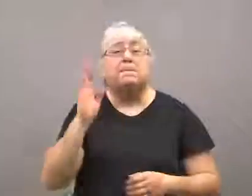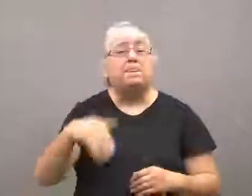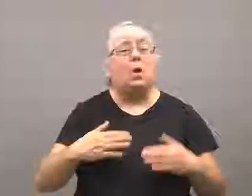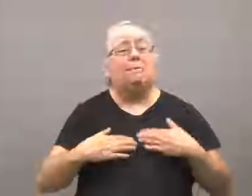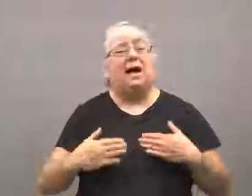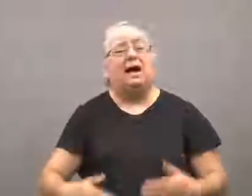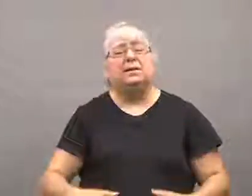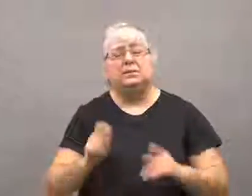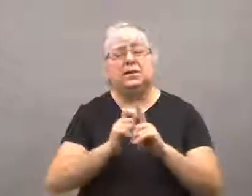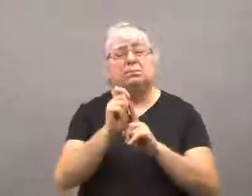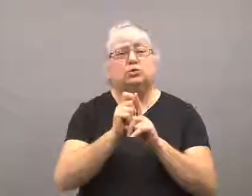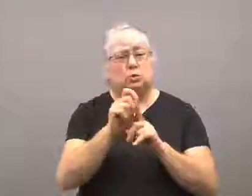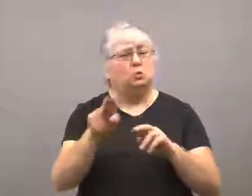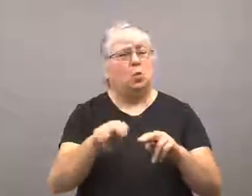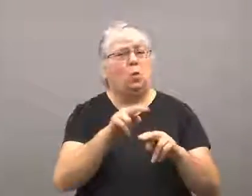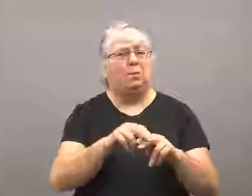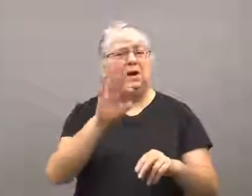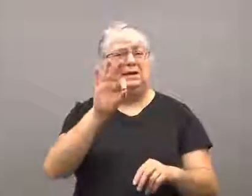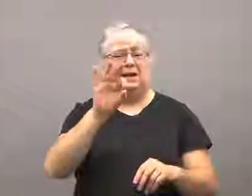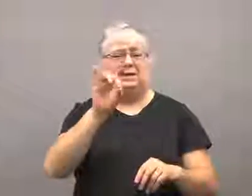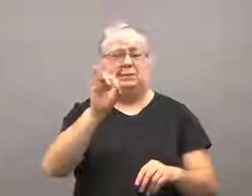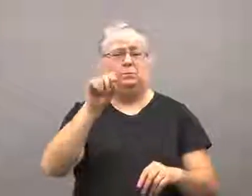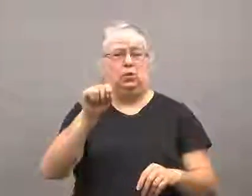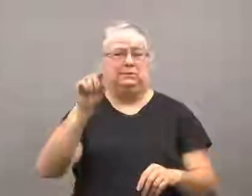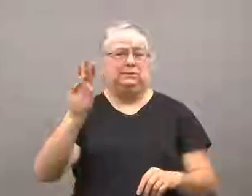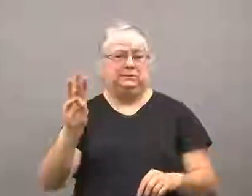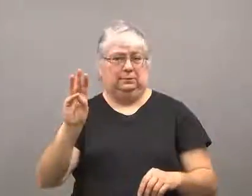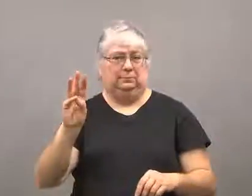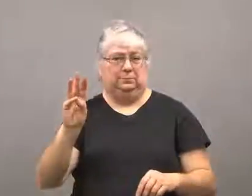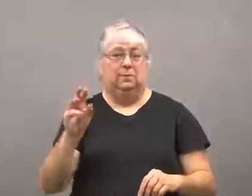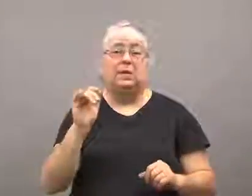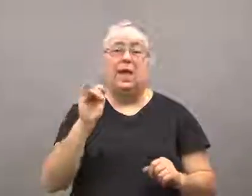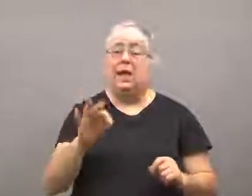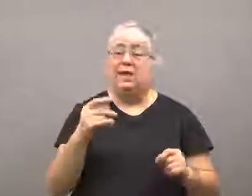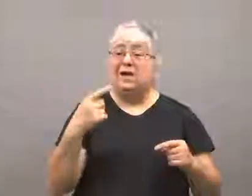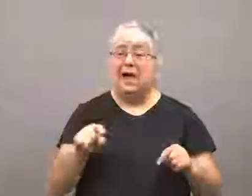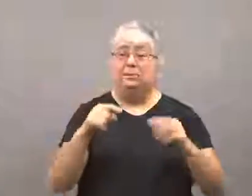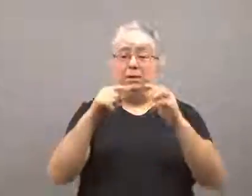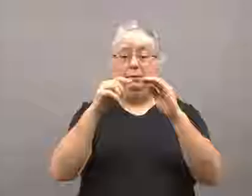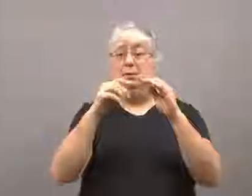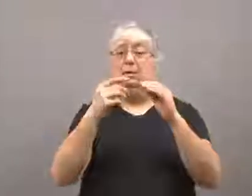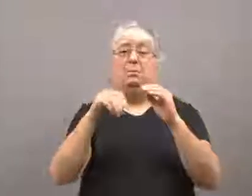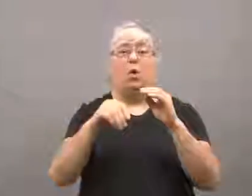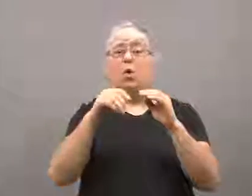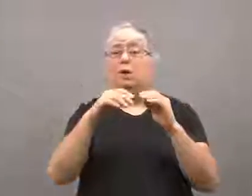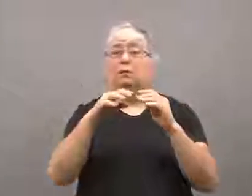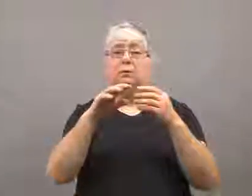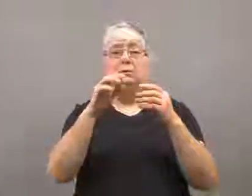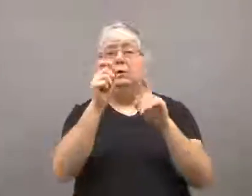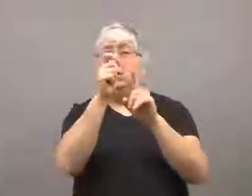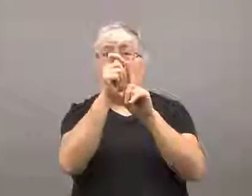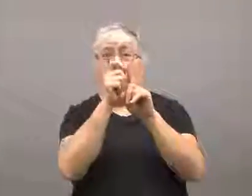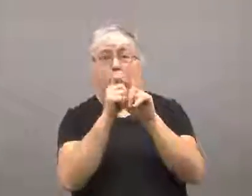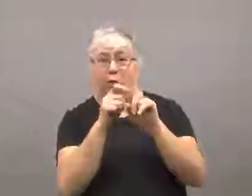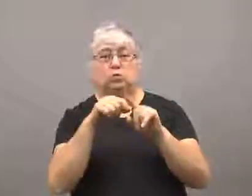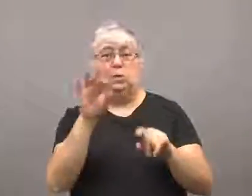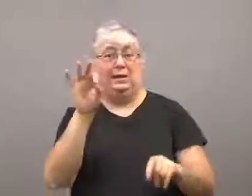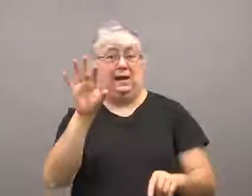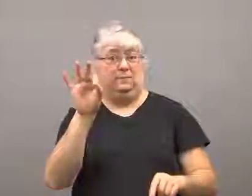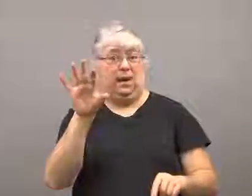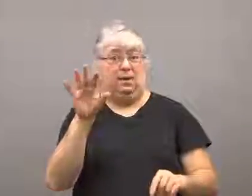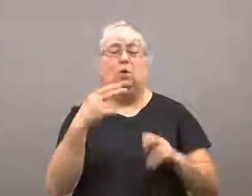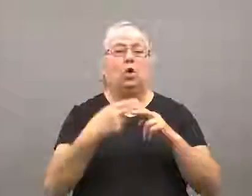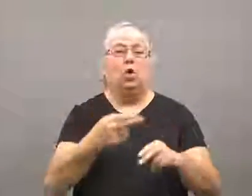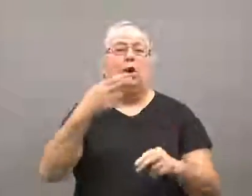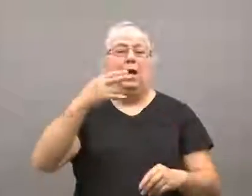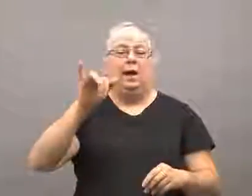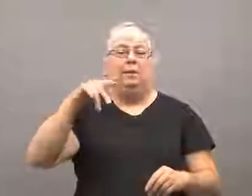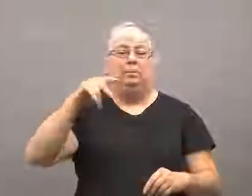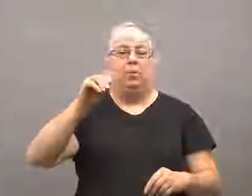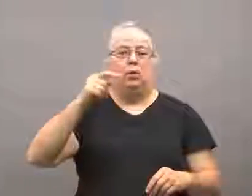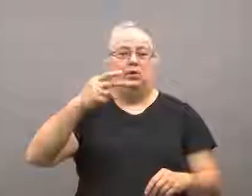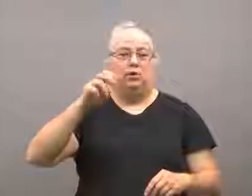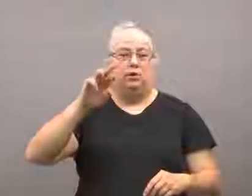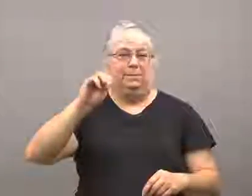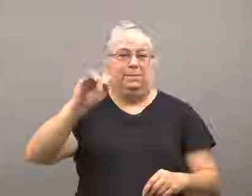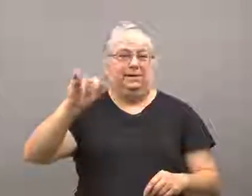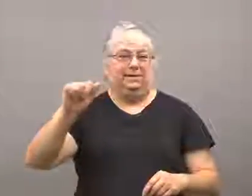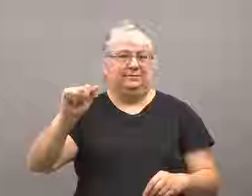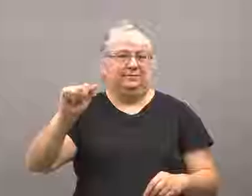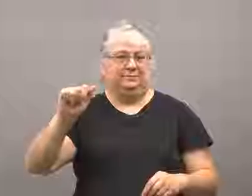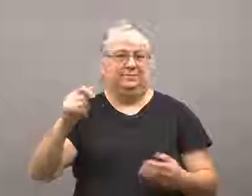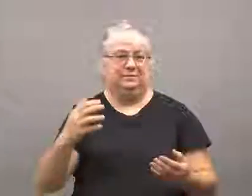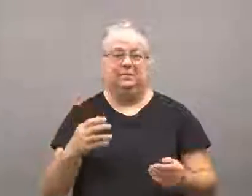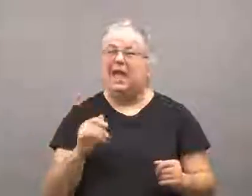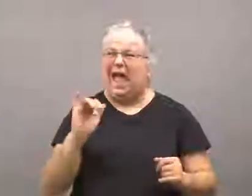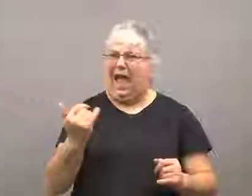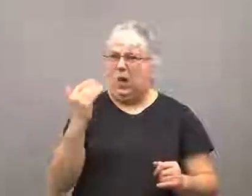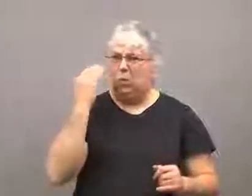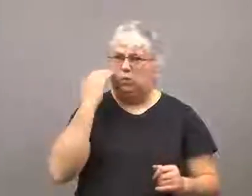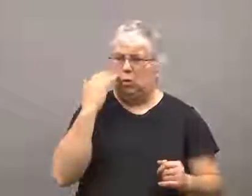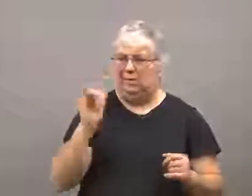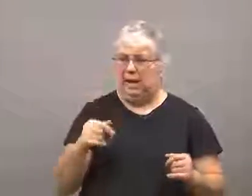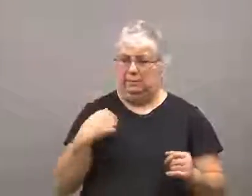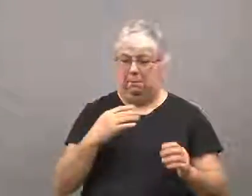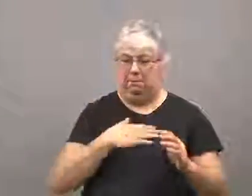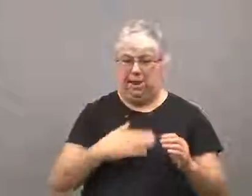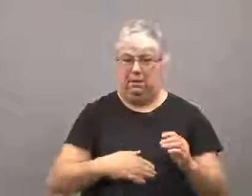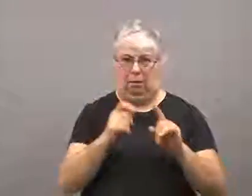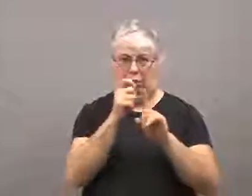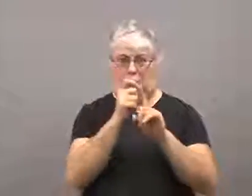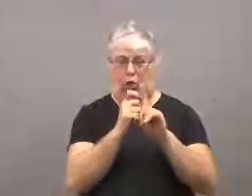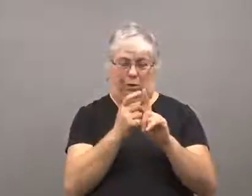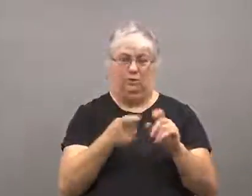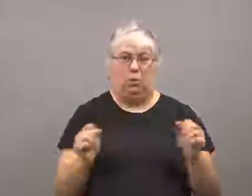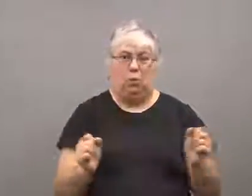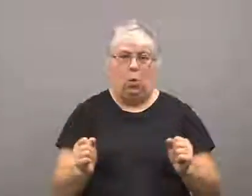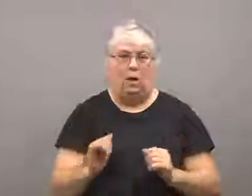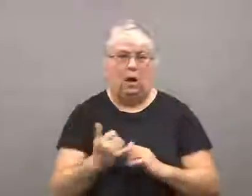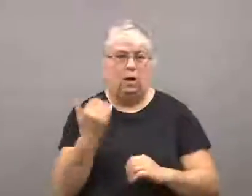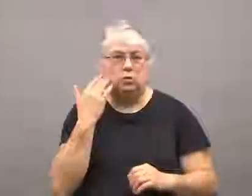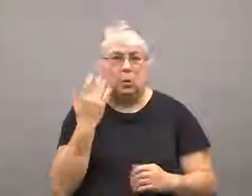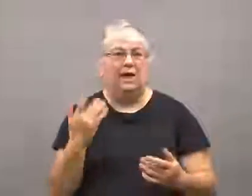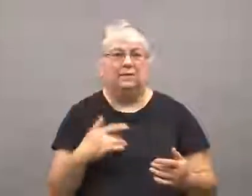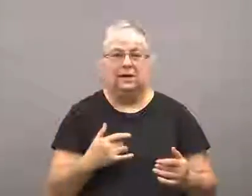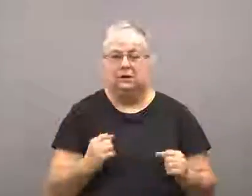Normal body temperature is 98.6 degrees. Hypothermia sets in at 95 degrees.